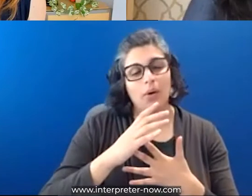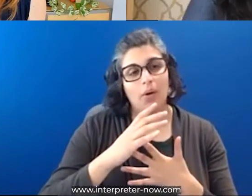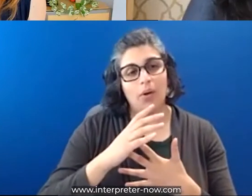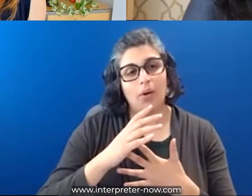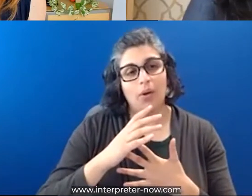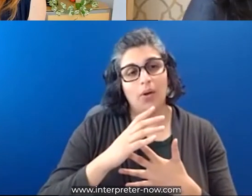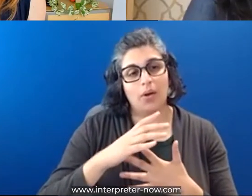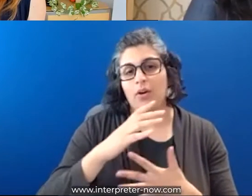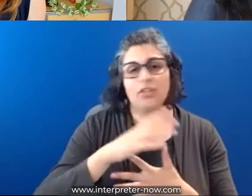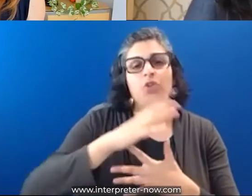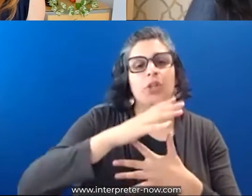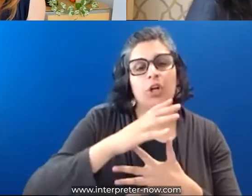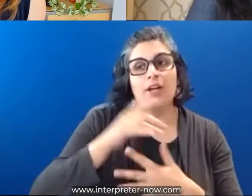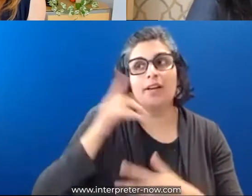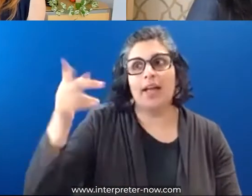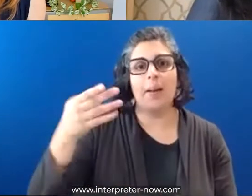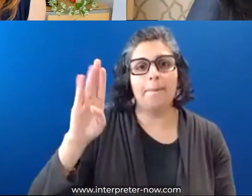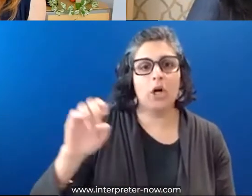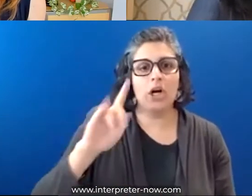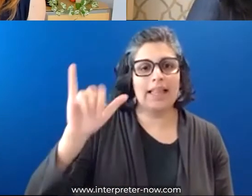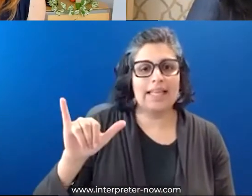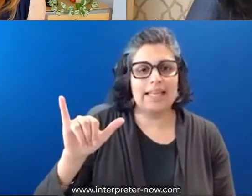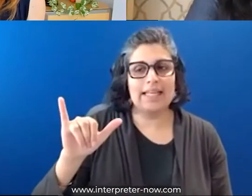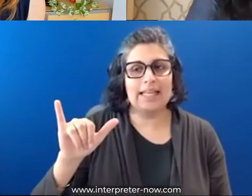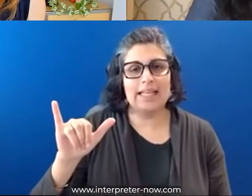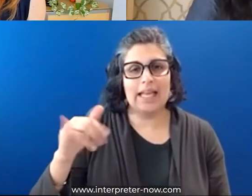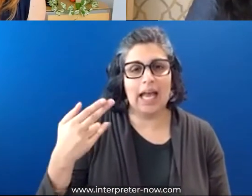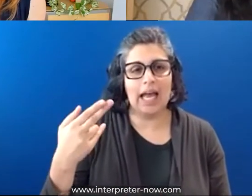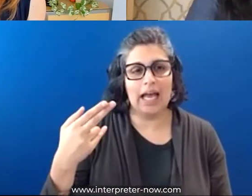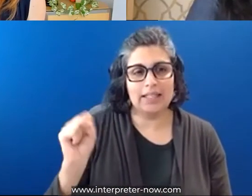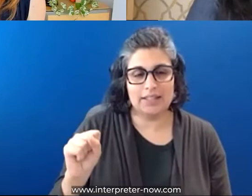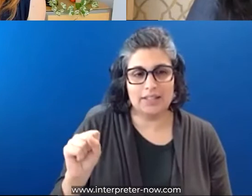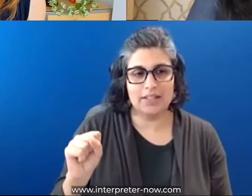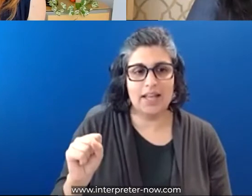spaces and what you can and can't say at school, what is and isn't allowed.